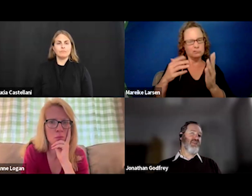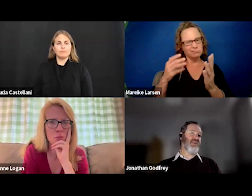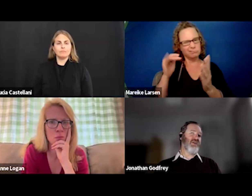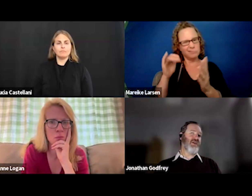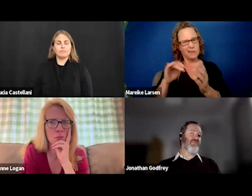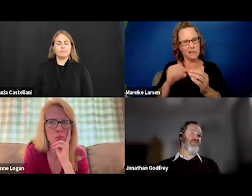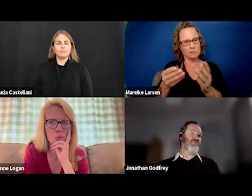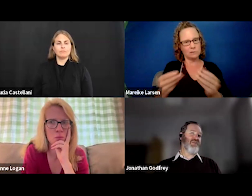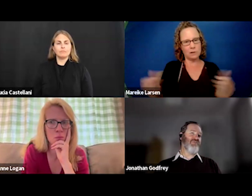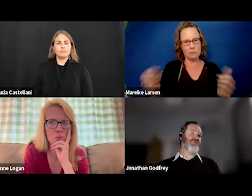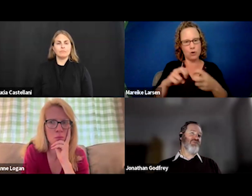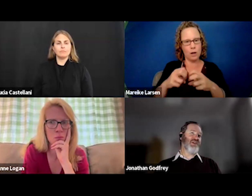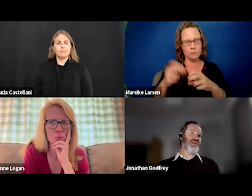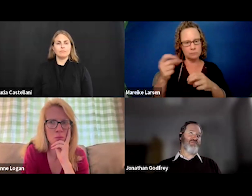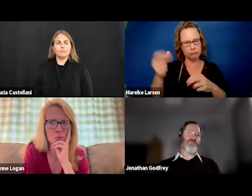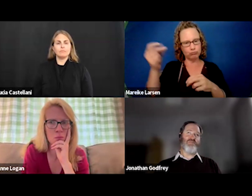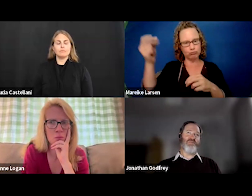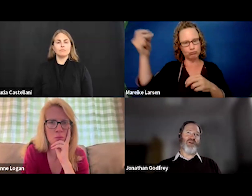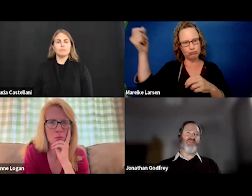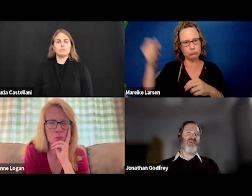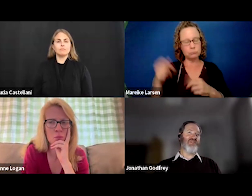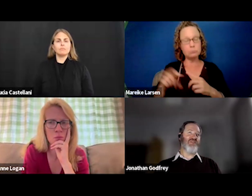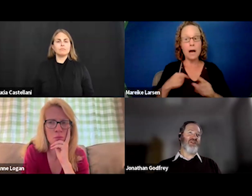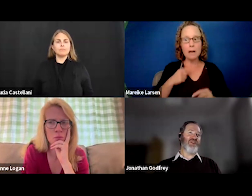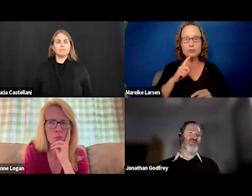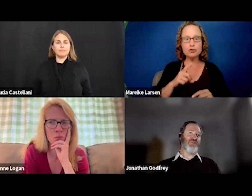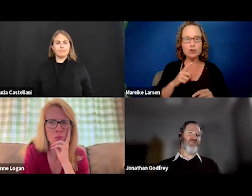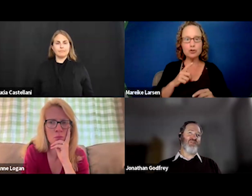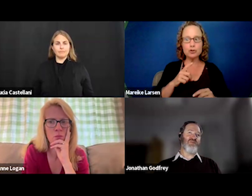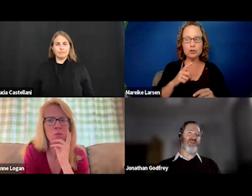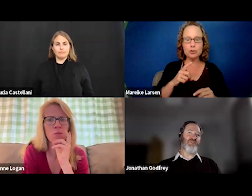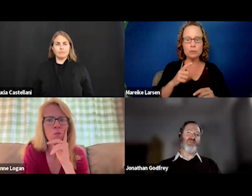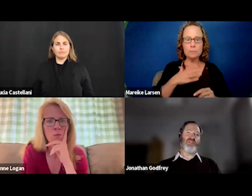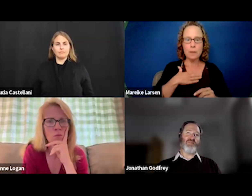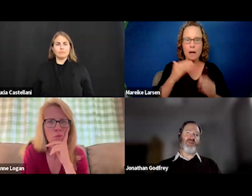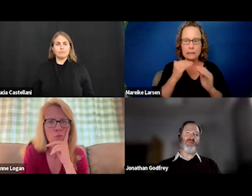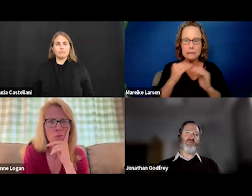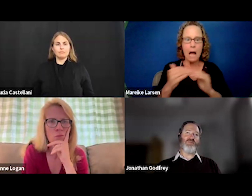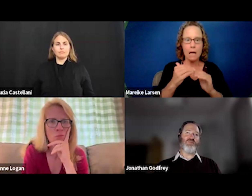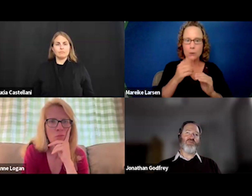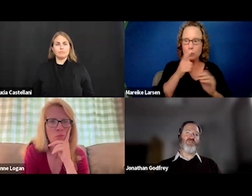But I'm sure that my sighted colleagues would probably do something similar.